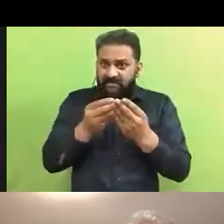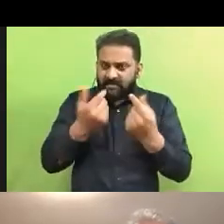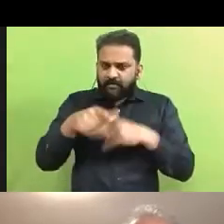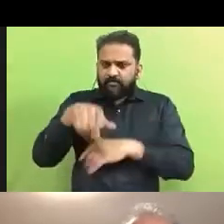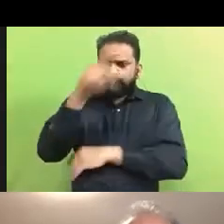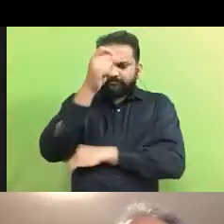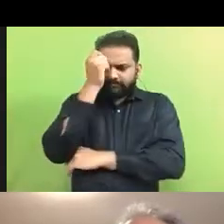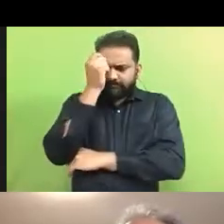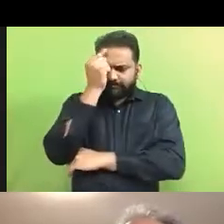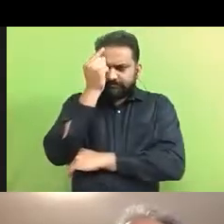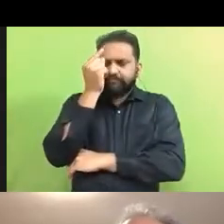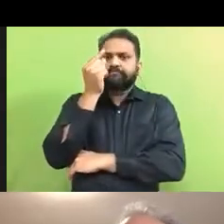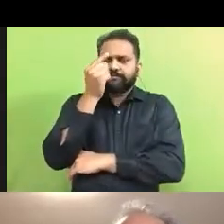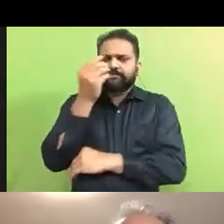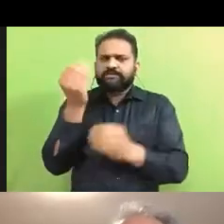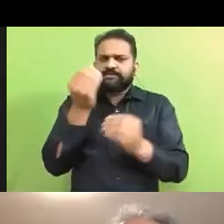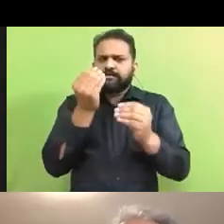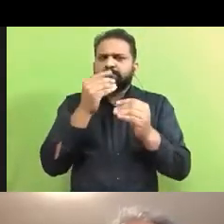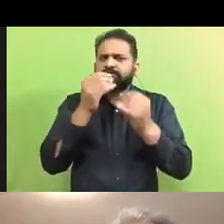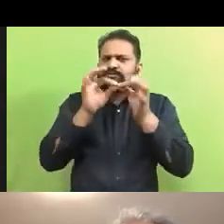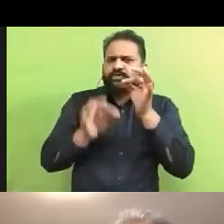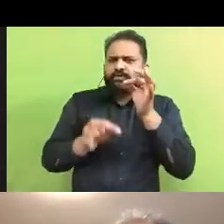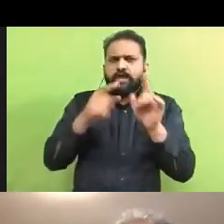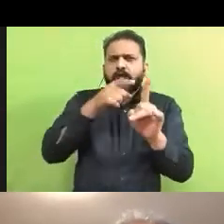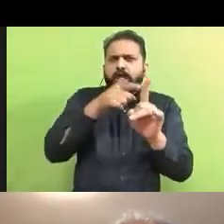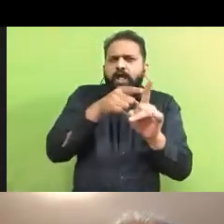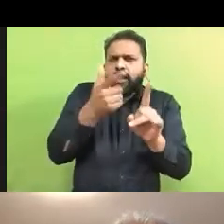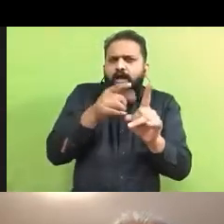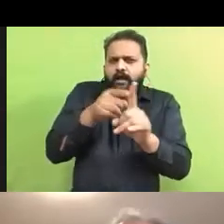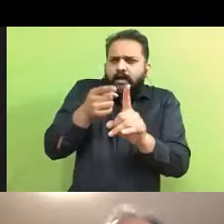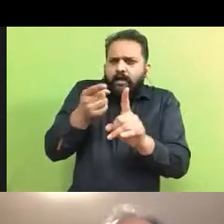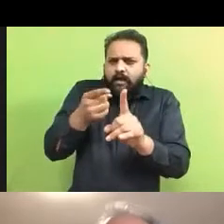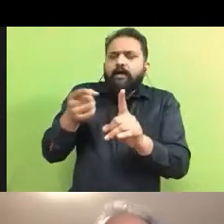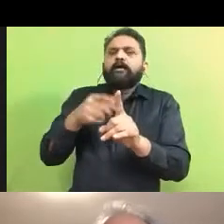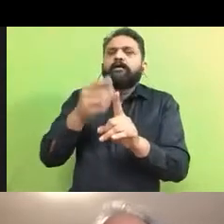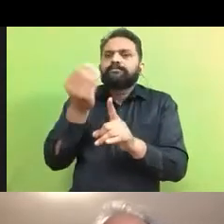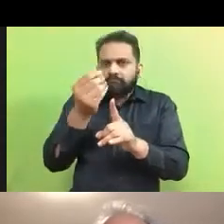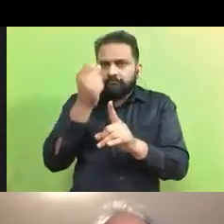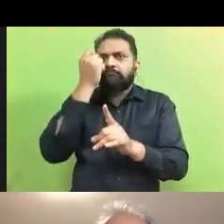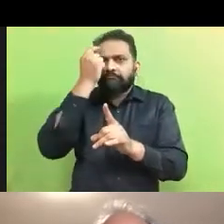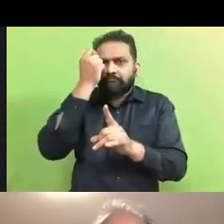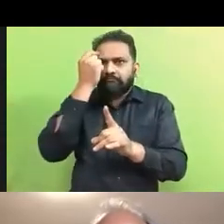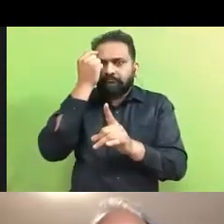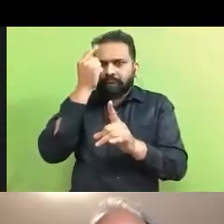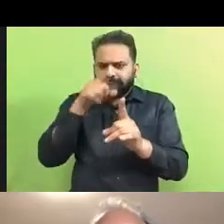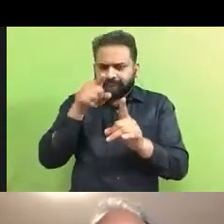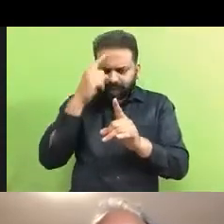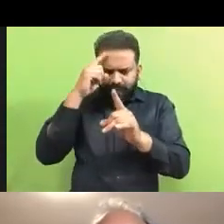some of the story some part of the story so something will come in your feeling it will